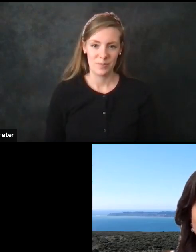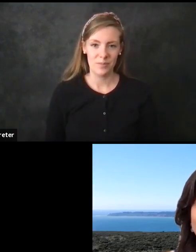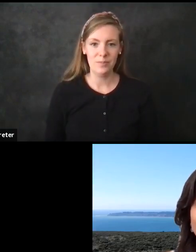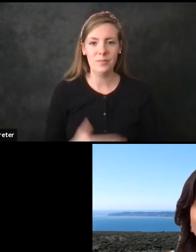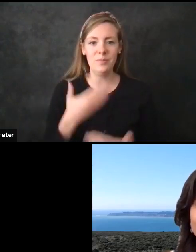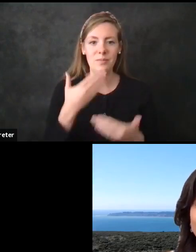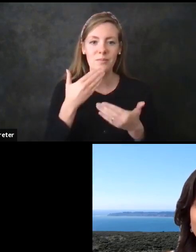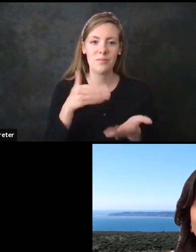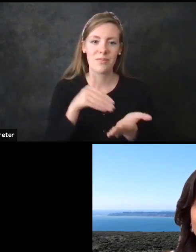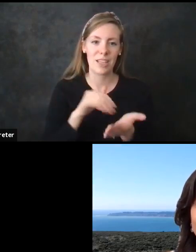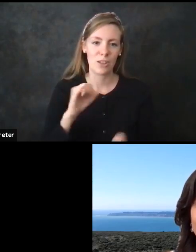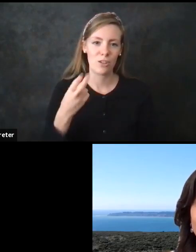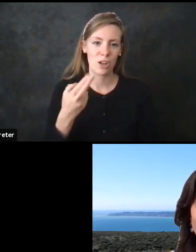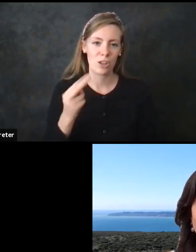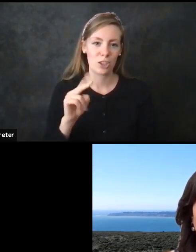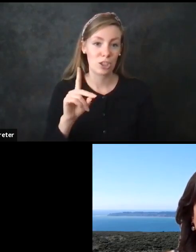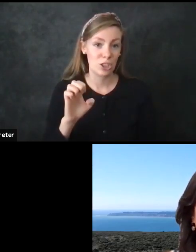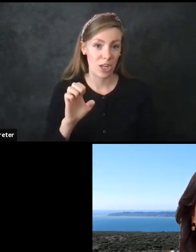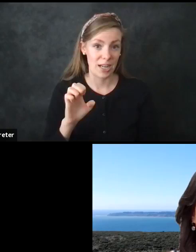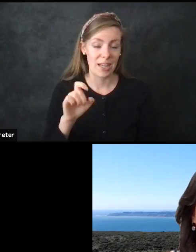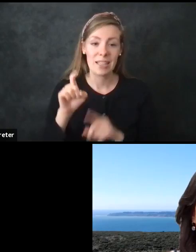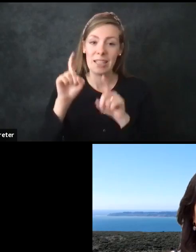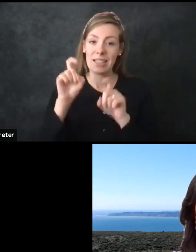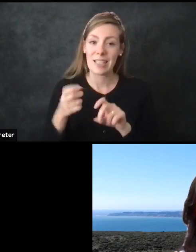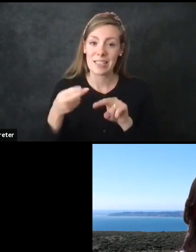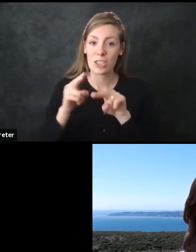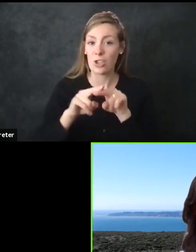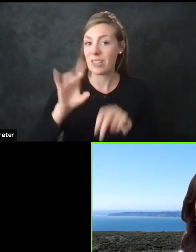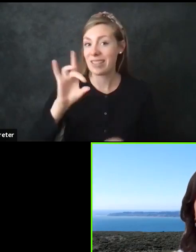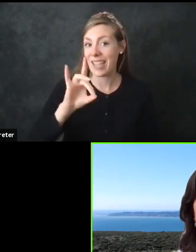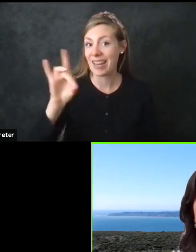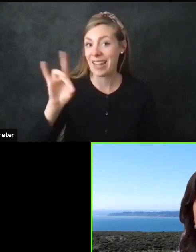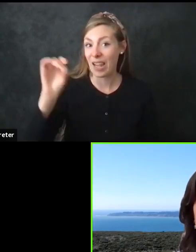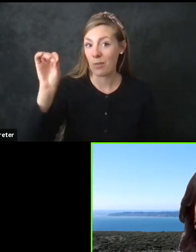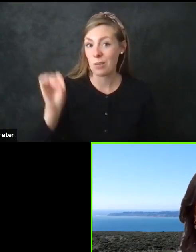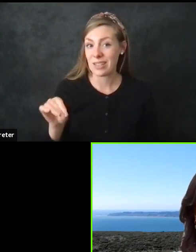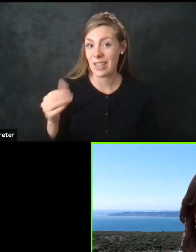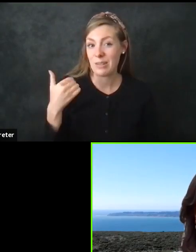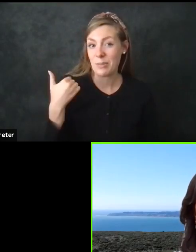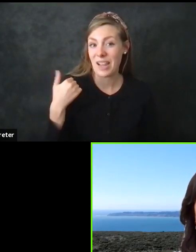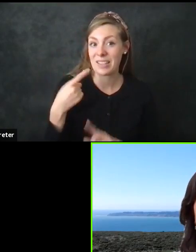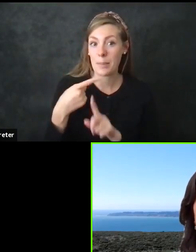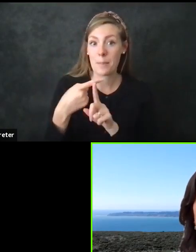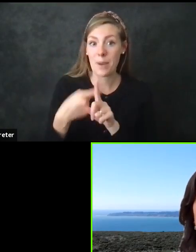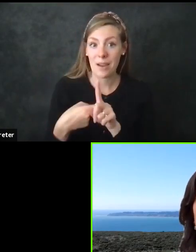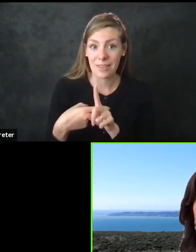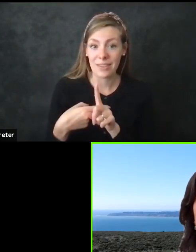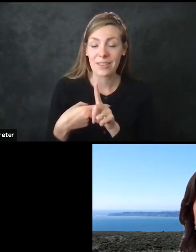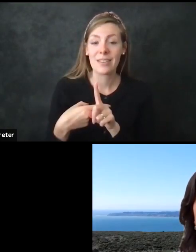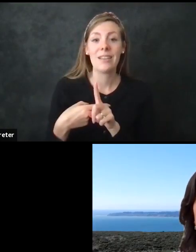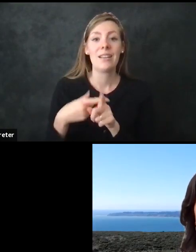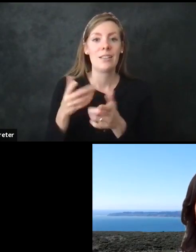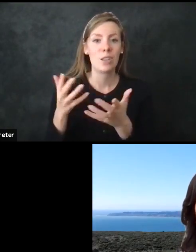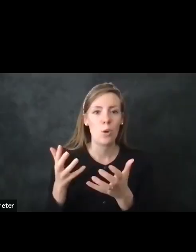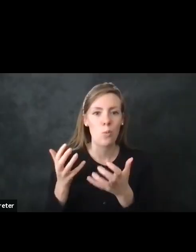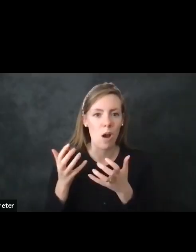Shanda. Testing has increased by just in the past month. The demand for testing in our area is at